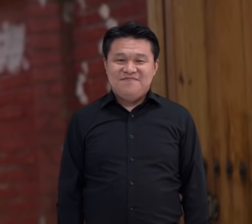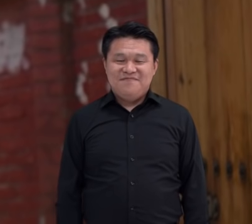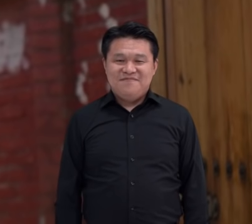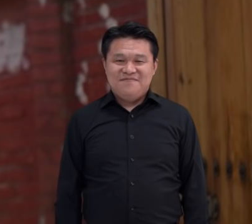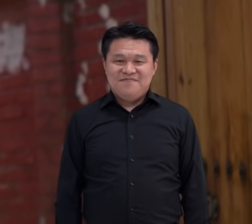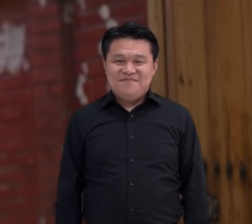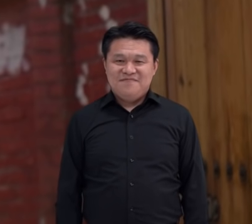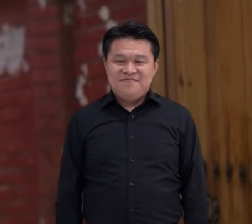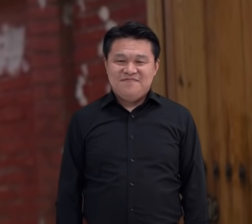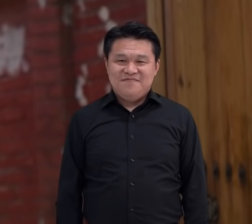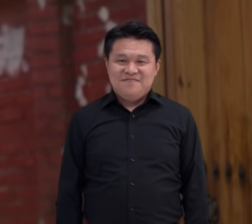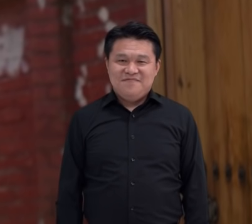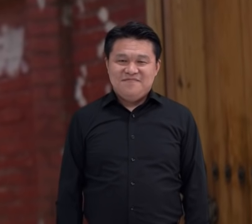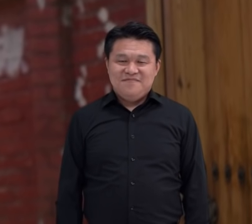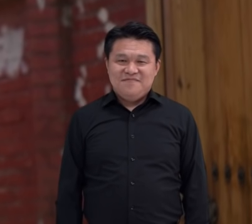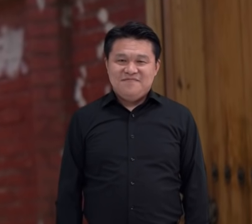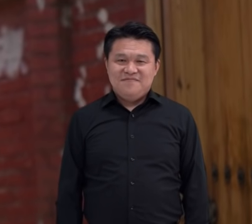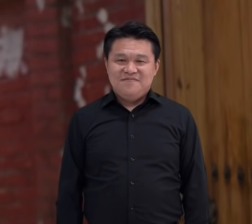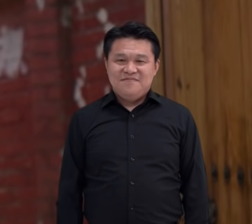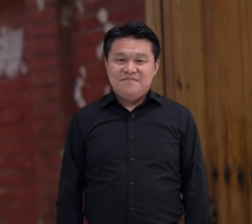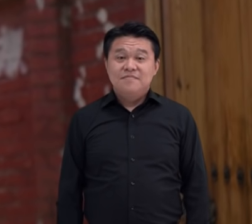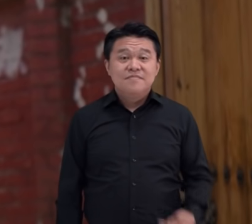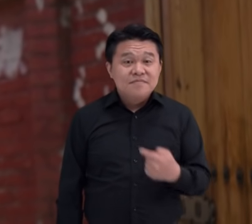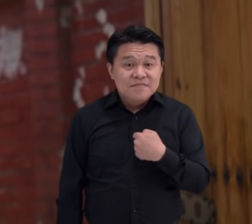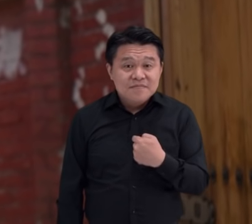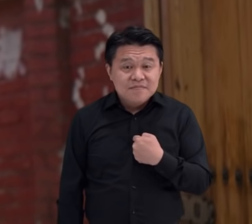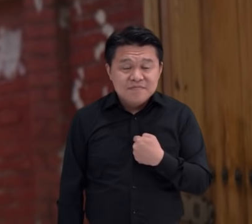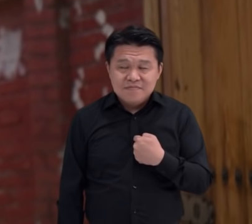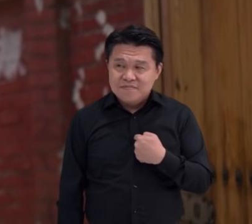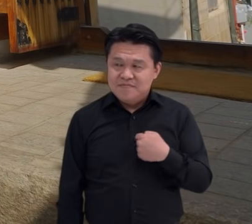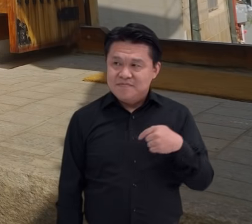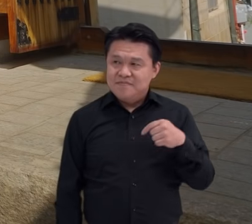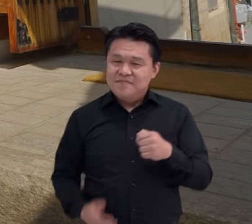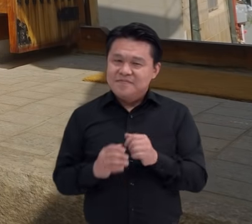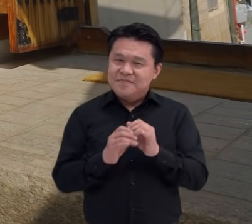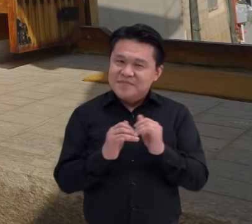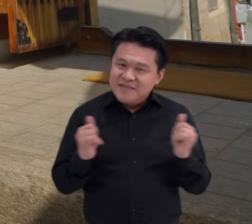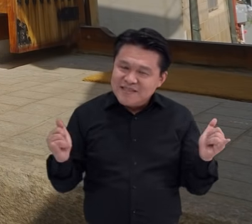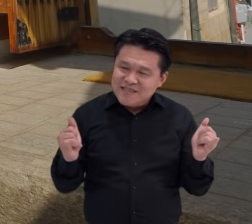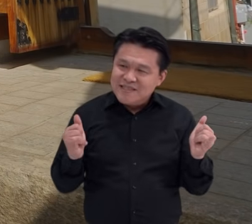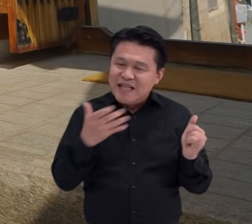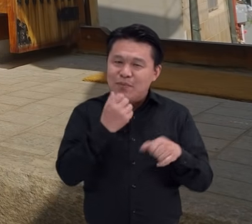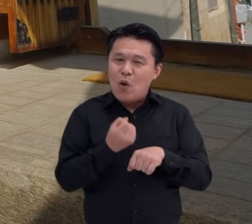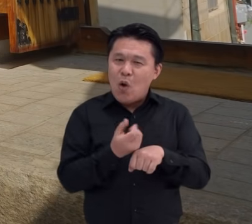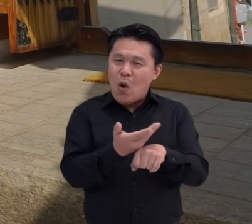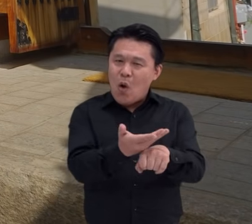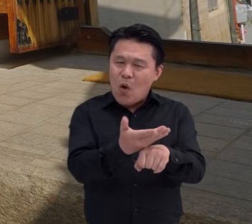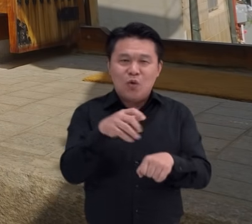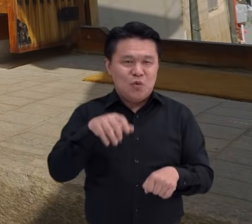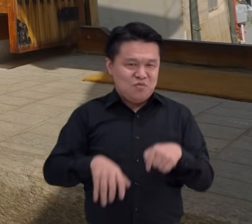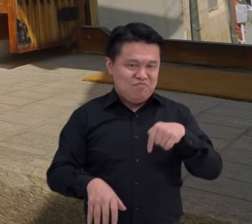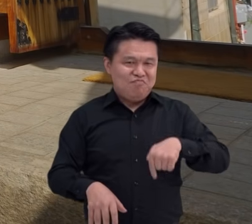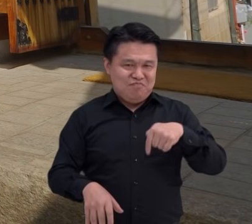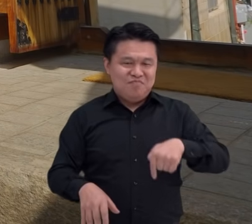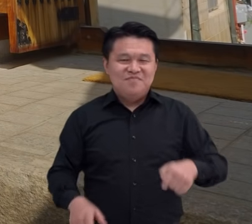Q. What does Hanoque Bukchon mean to you? What I care the most about is creating a place that brings happiness to people.